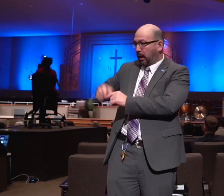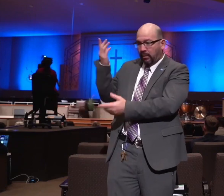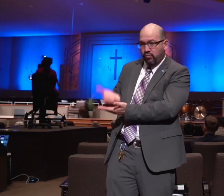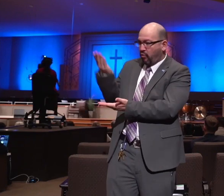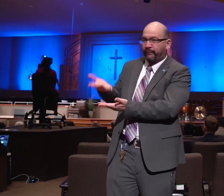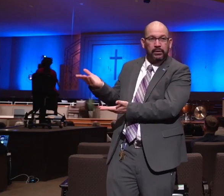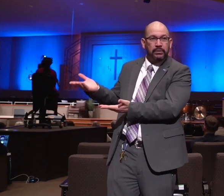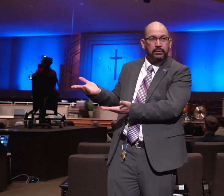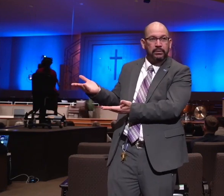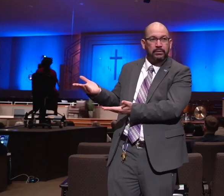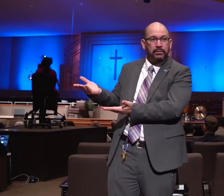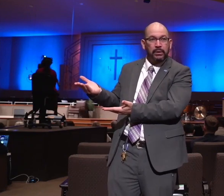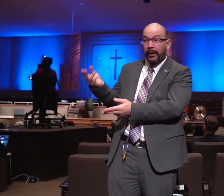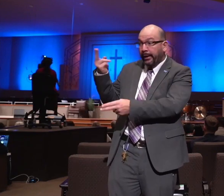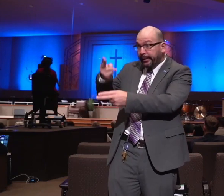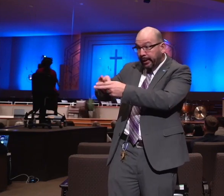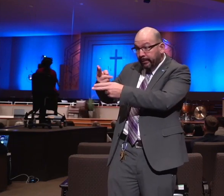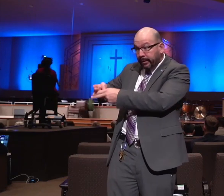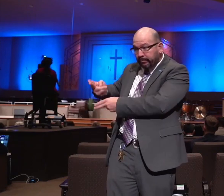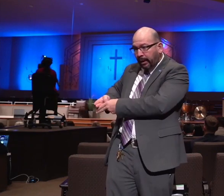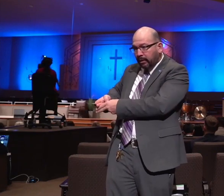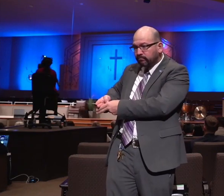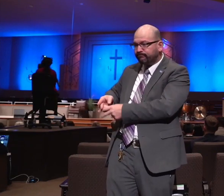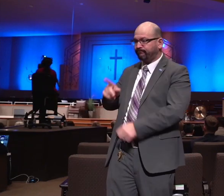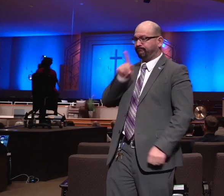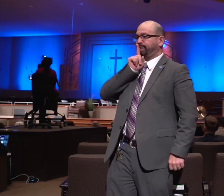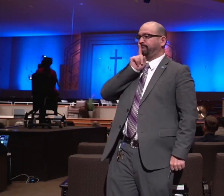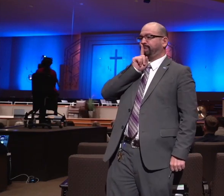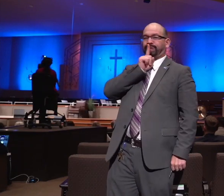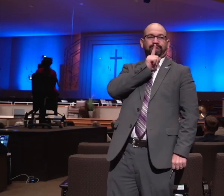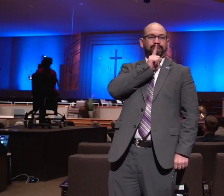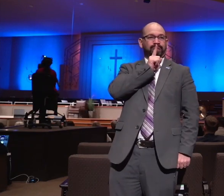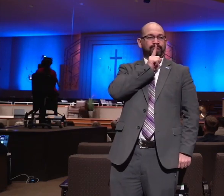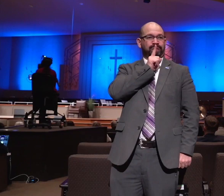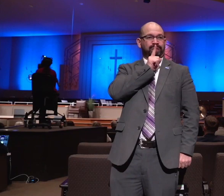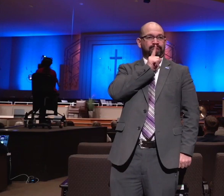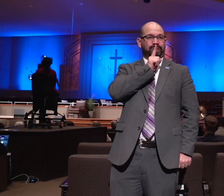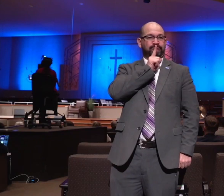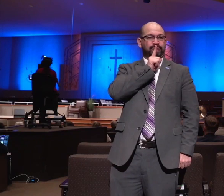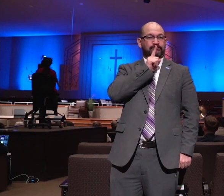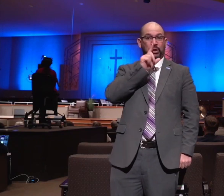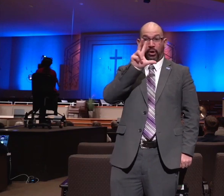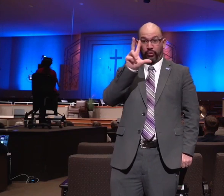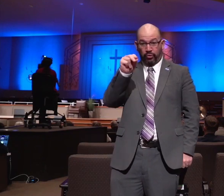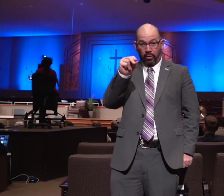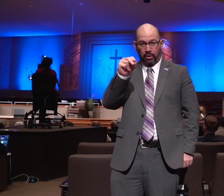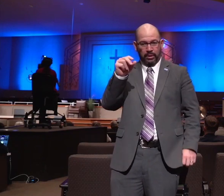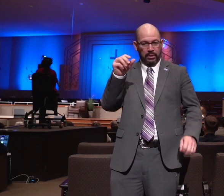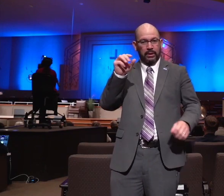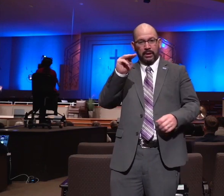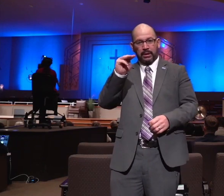they are never clearly